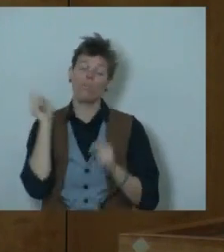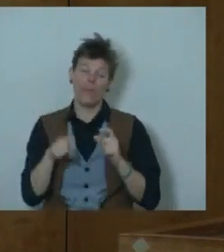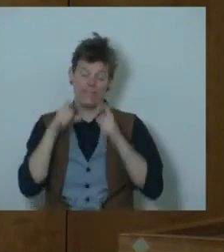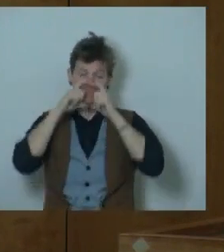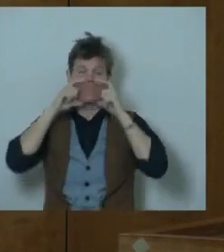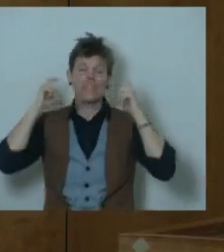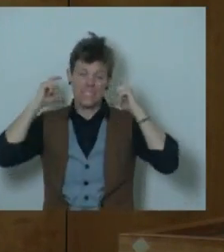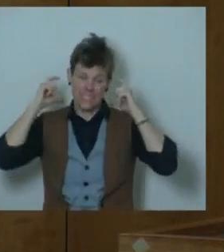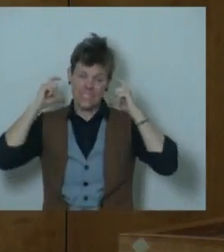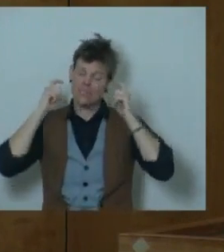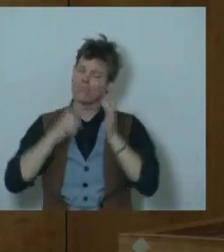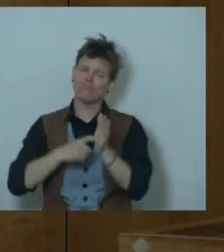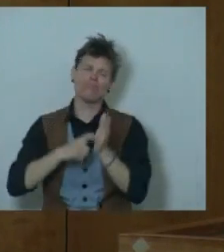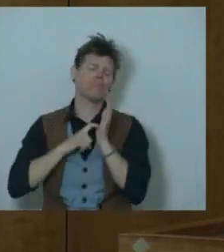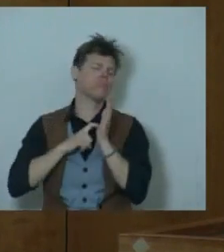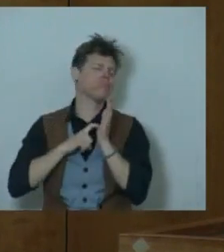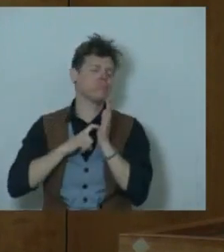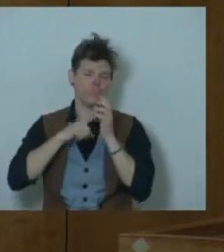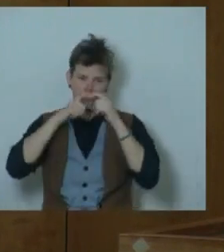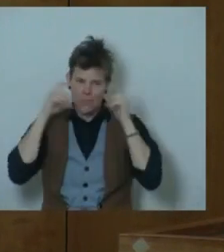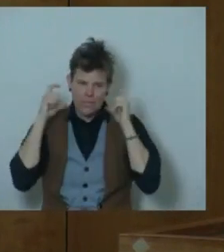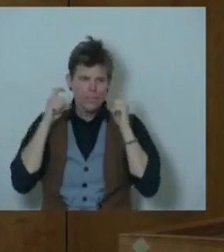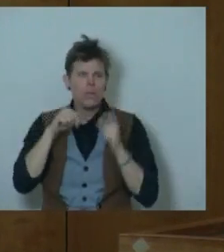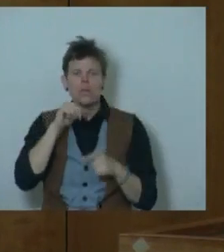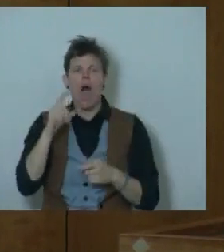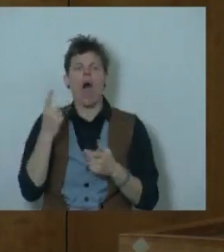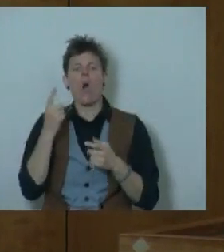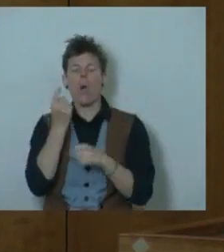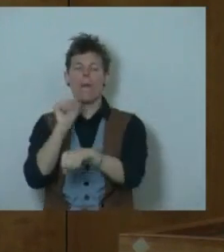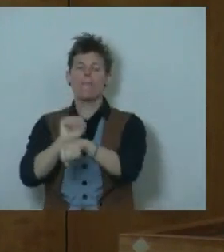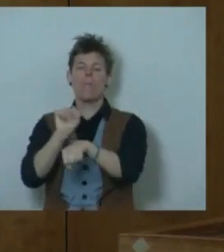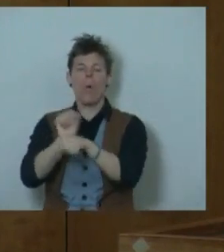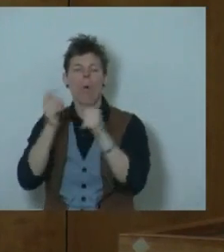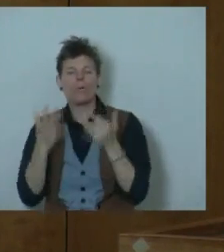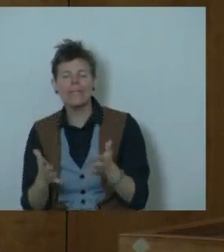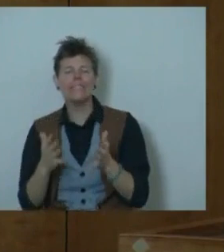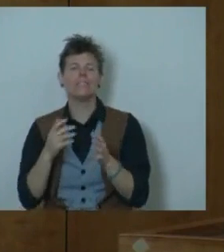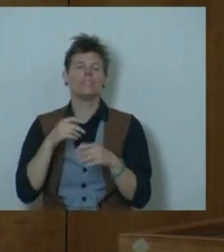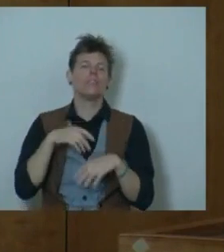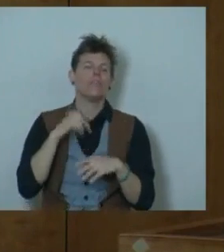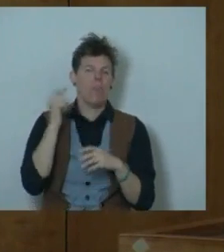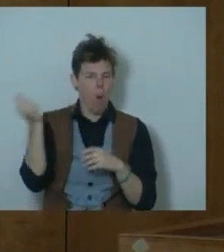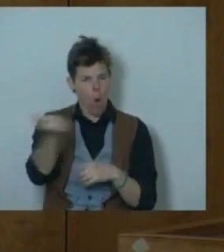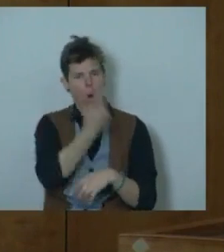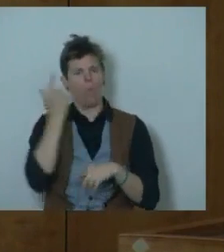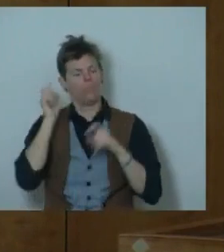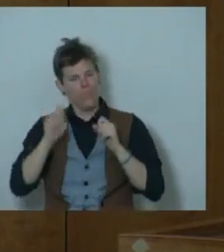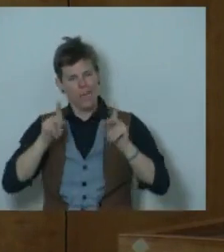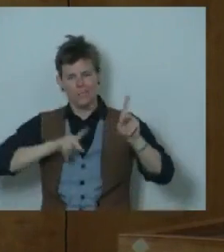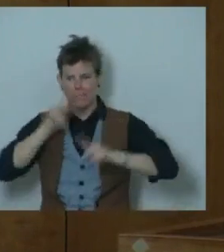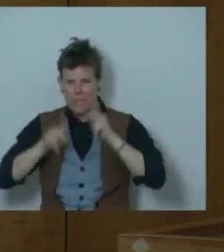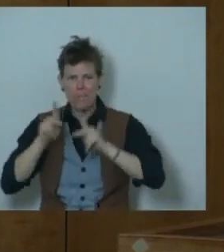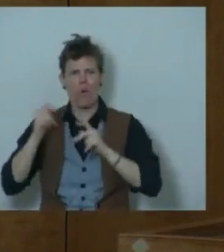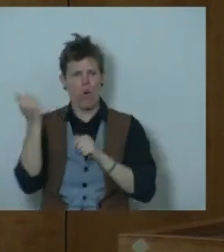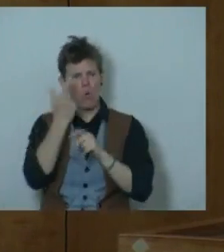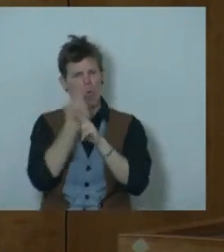ONE CHANGE THAT WILL BE WITH US FOR THE NEAR FUTURE IS EVERYONE WILL BE WEARING A MASK WHEN YOU GO OUT. EVERYONE.